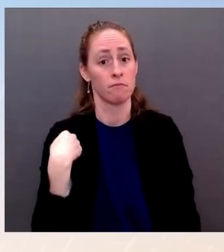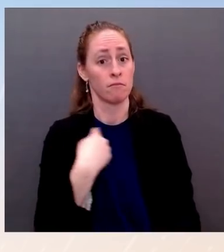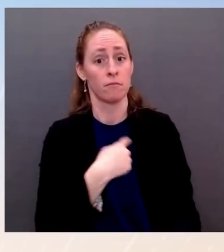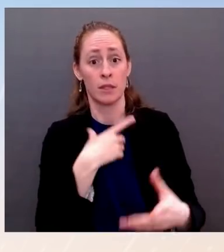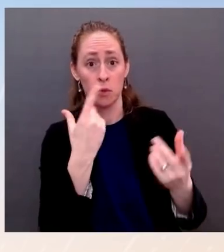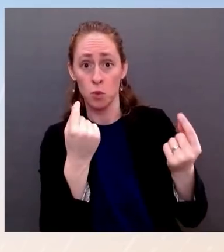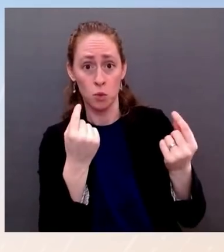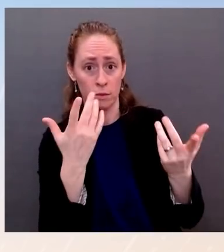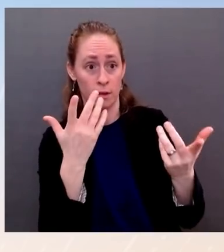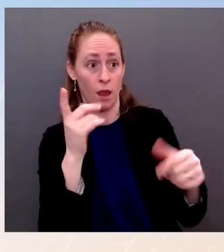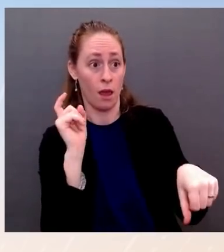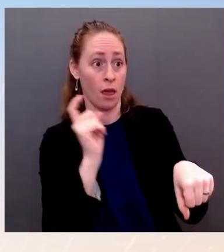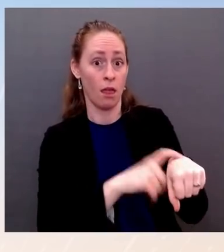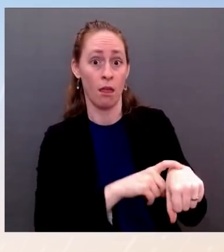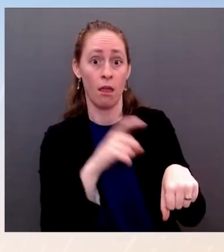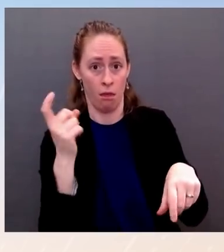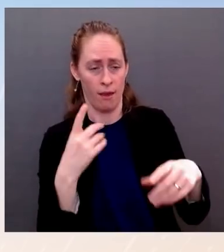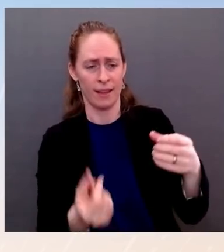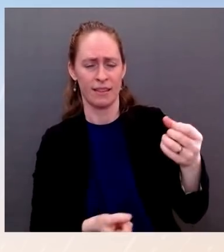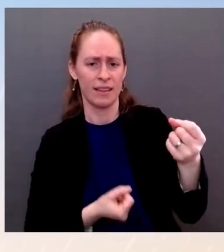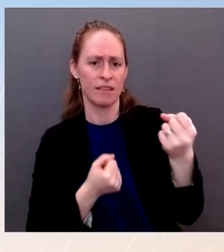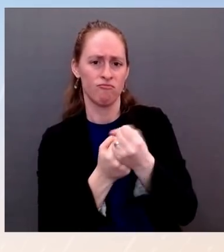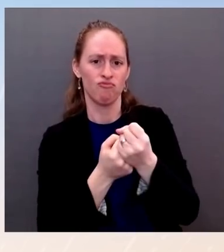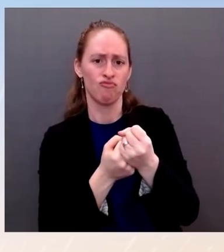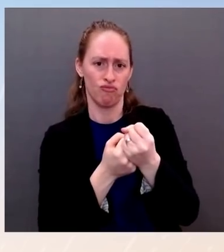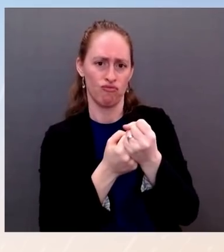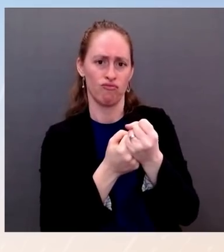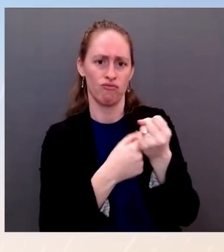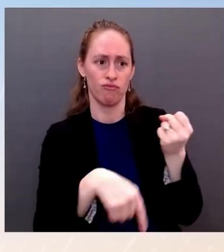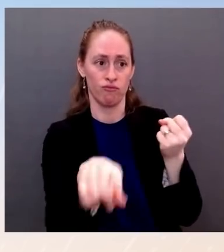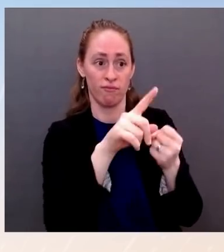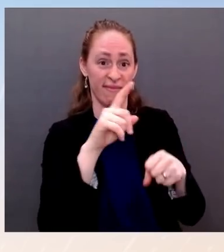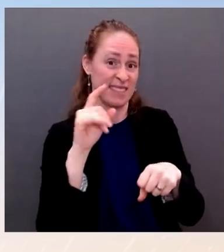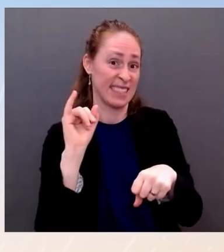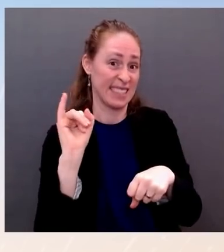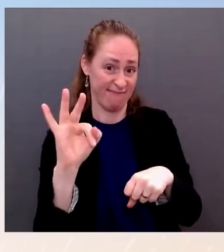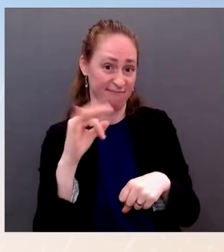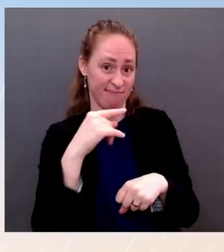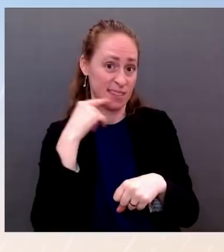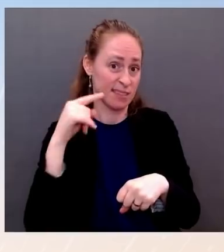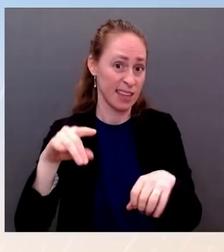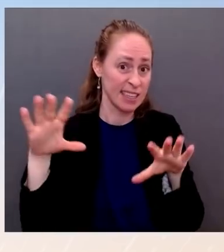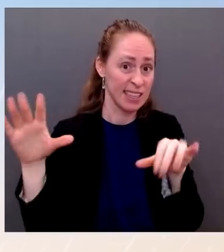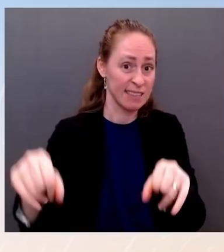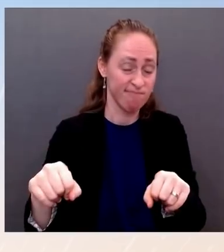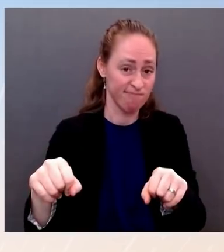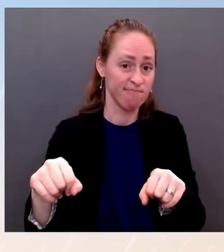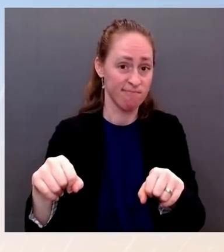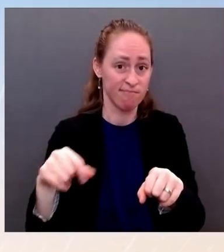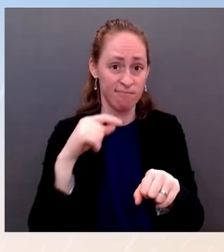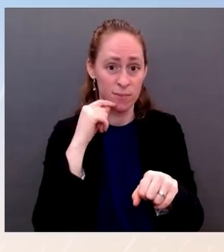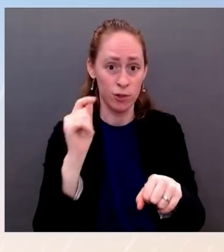Our response would include severe economic sanctions, with similar packages imposed by the European Union,